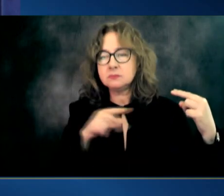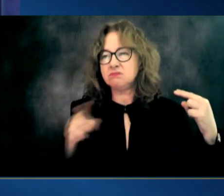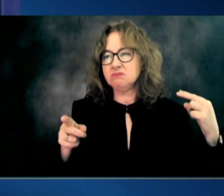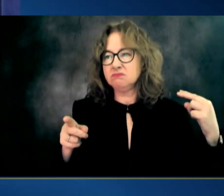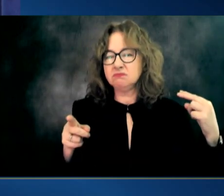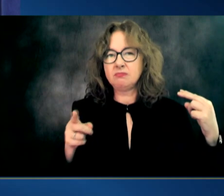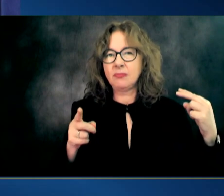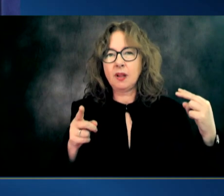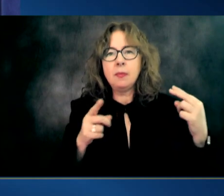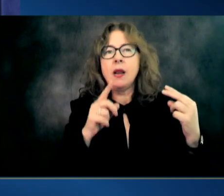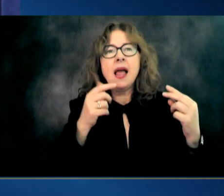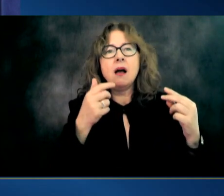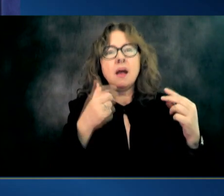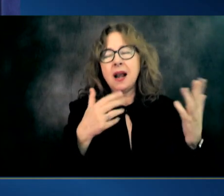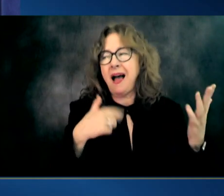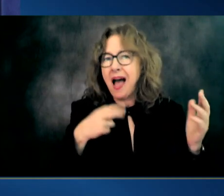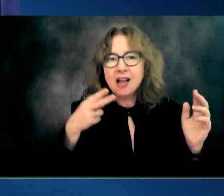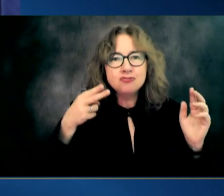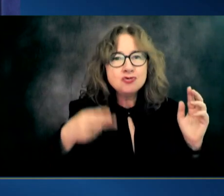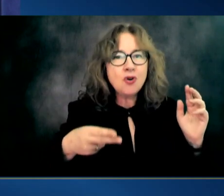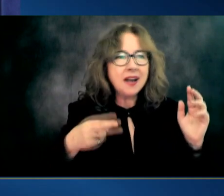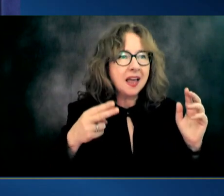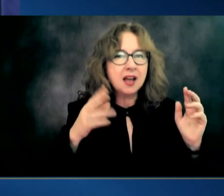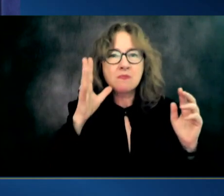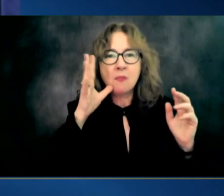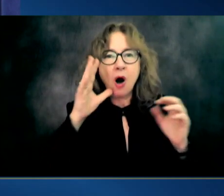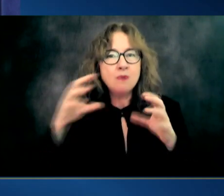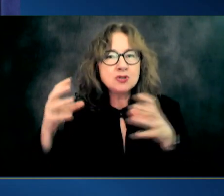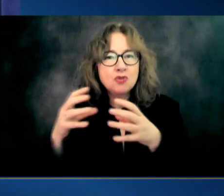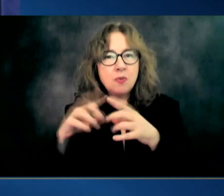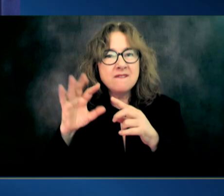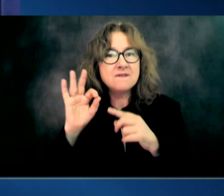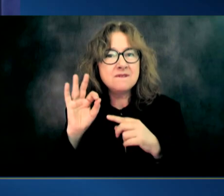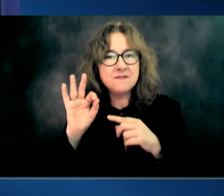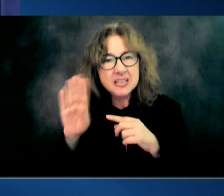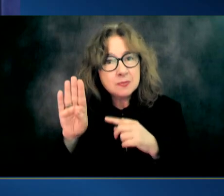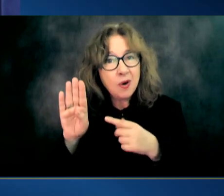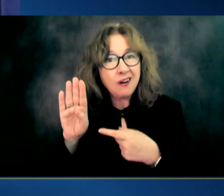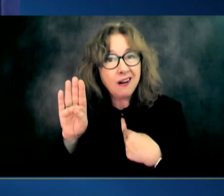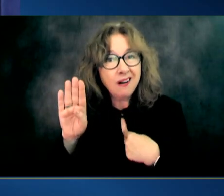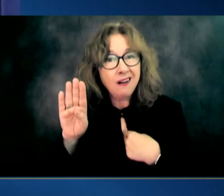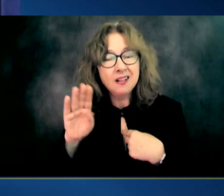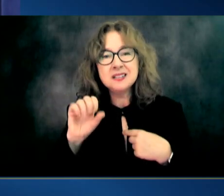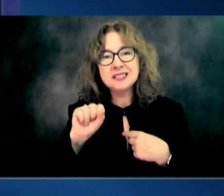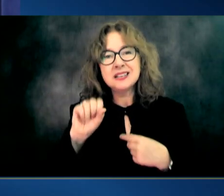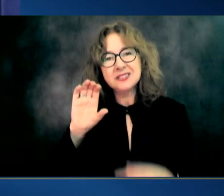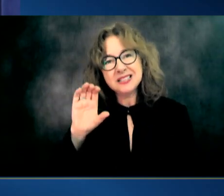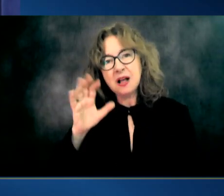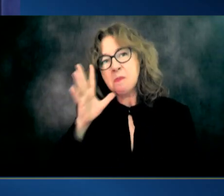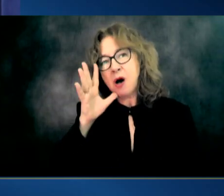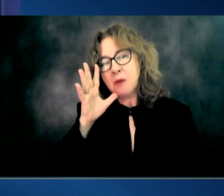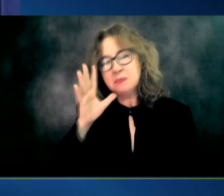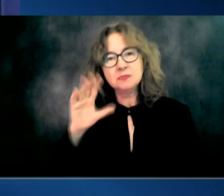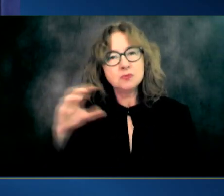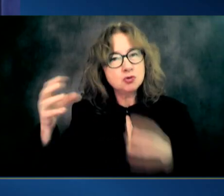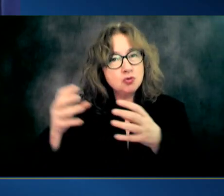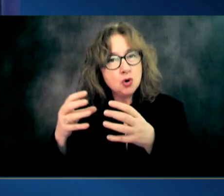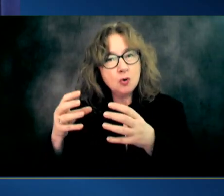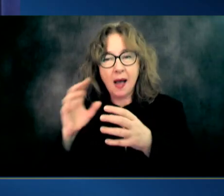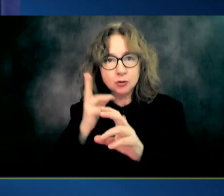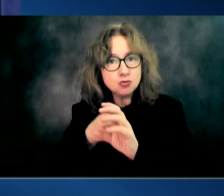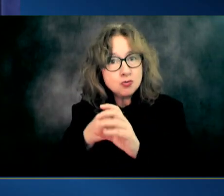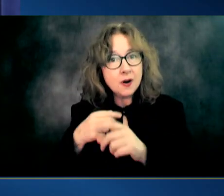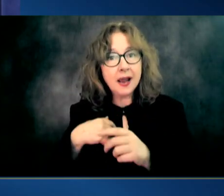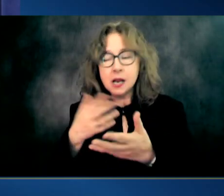I joined a mom's group on Facebook, a sickle cell mom's group, and just reading about